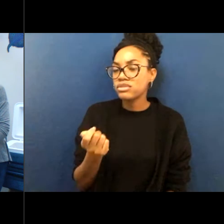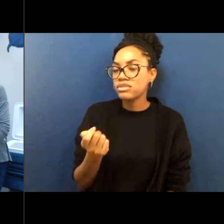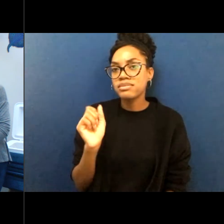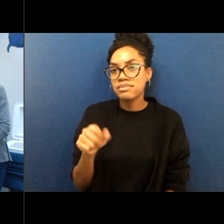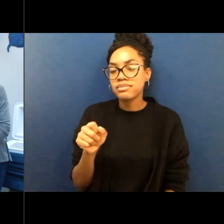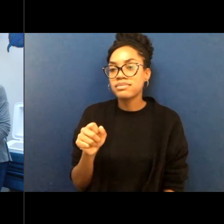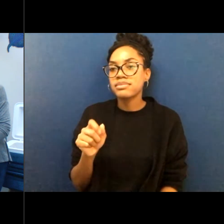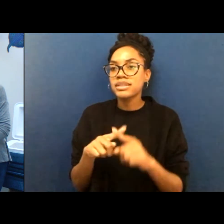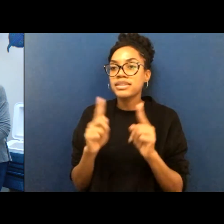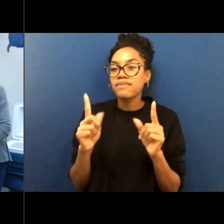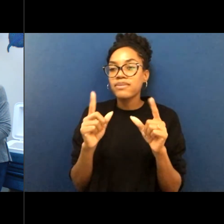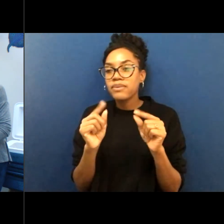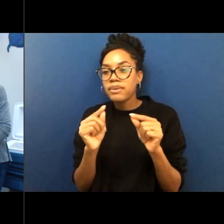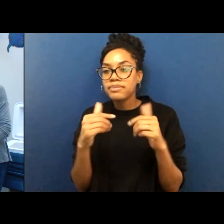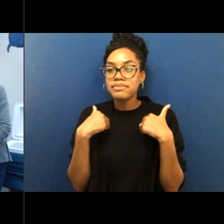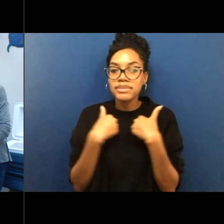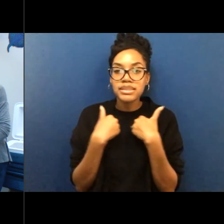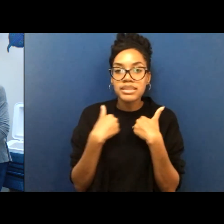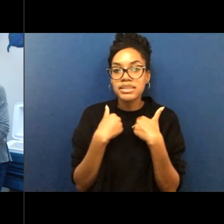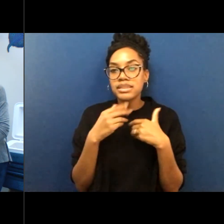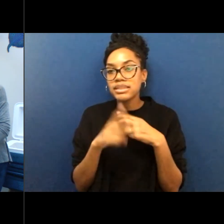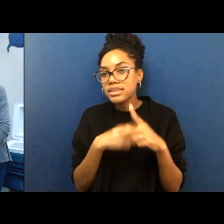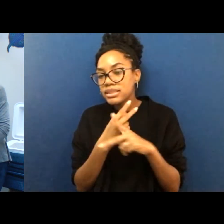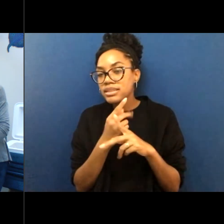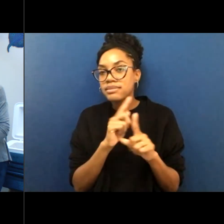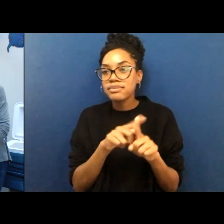Different crab species might live different lengths of time.